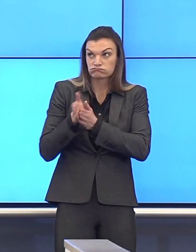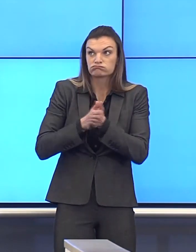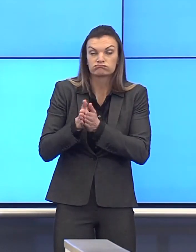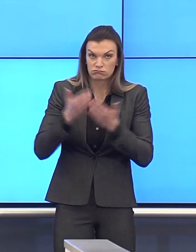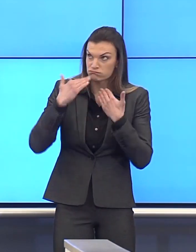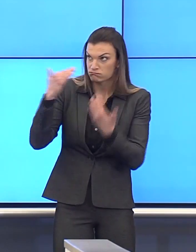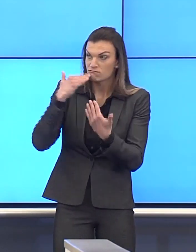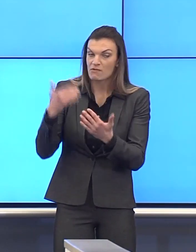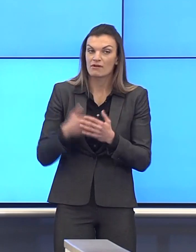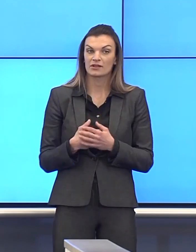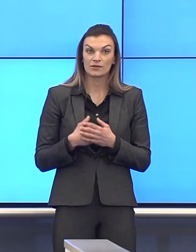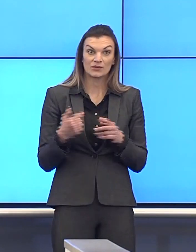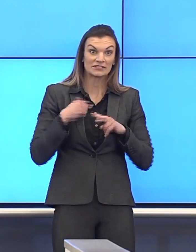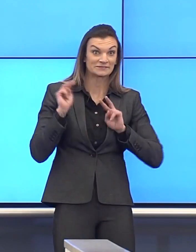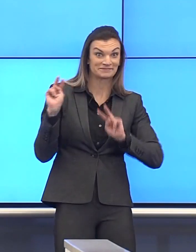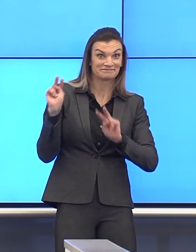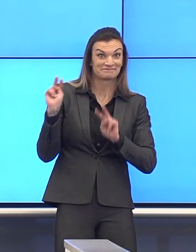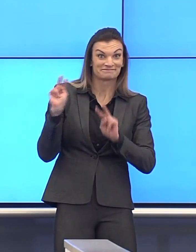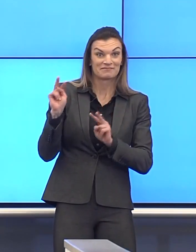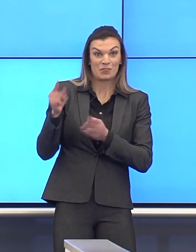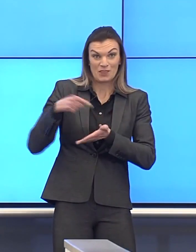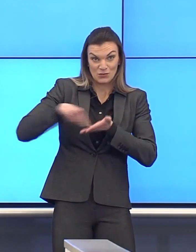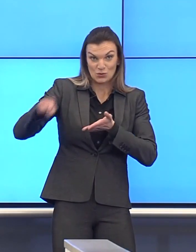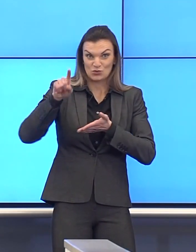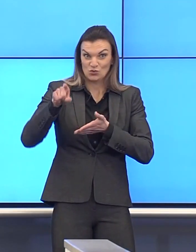THE SWABS. WE WERE ANTICIPATING A DELIVERY